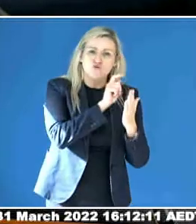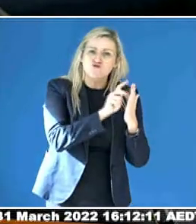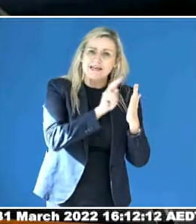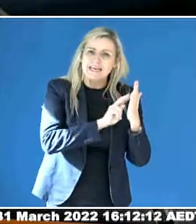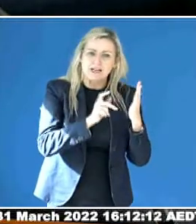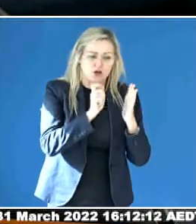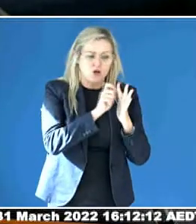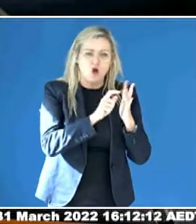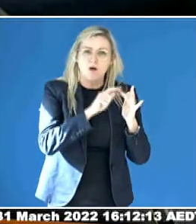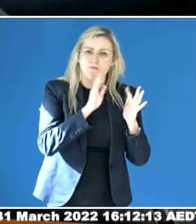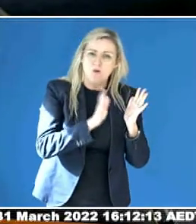sharing your experiences.